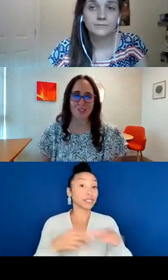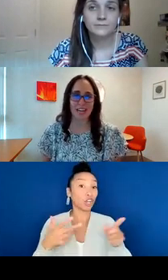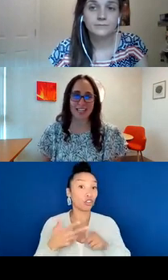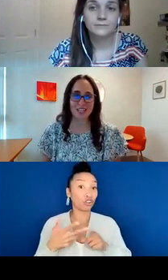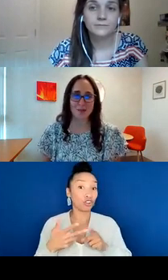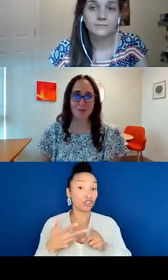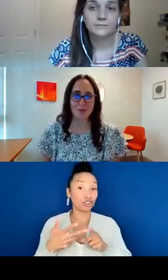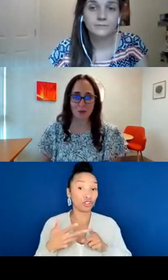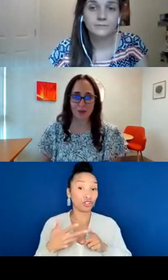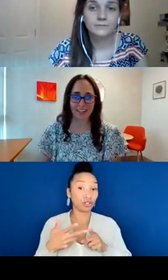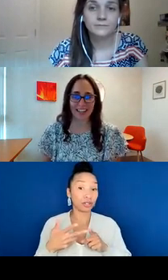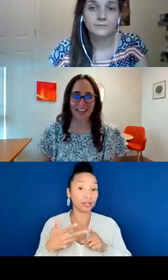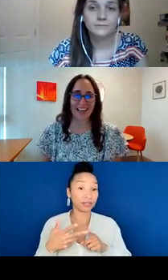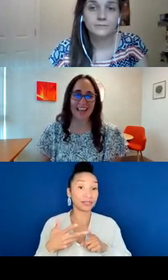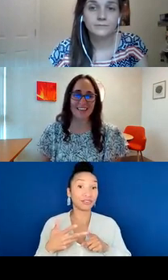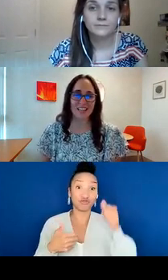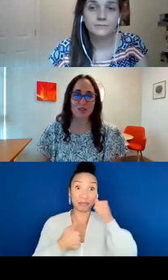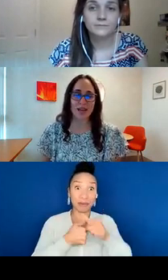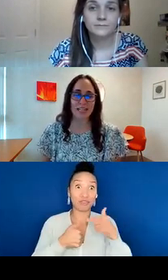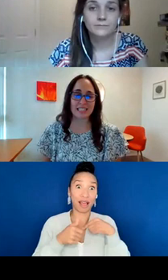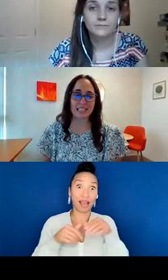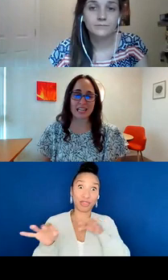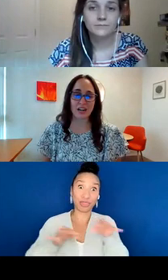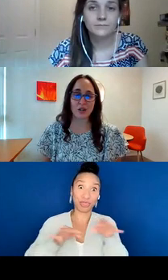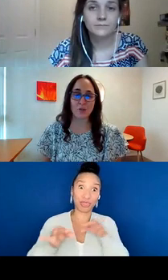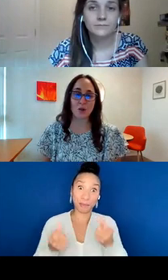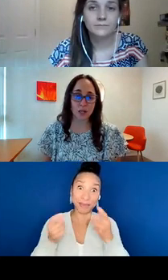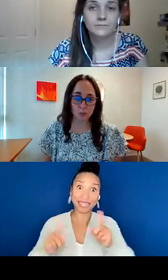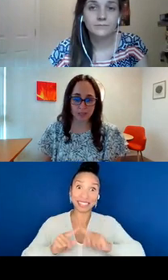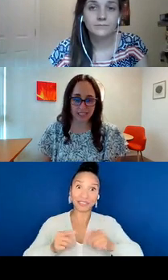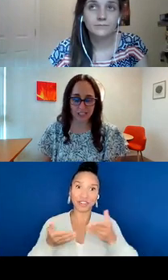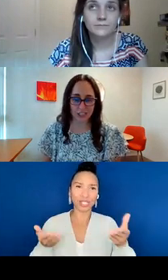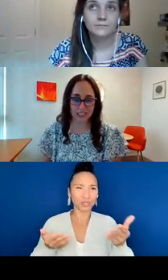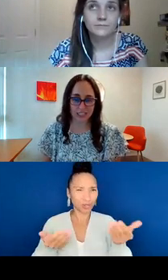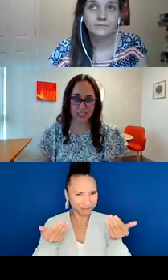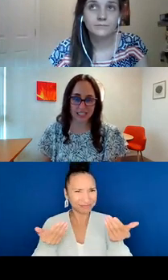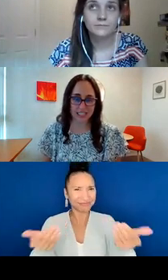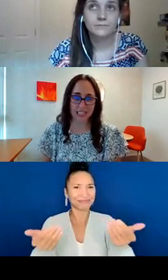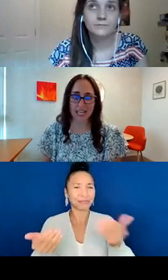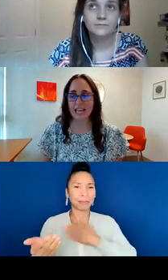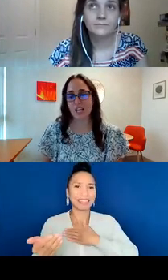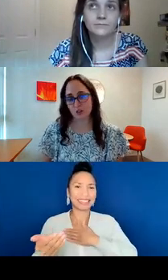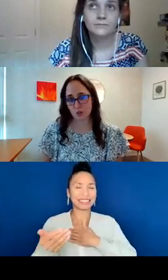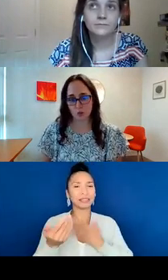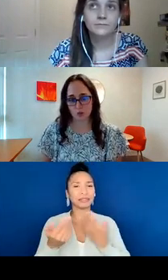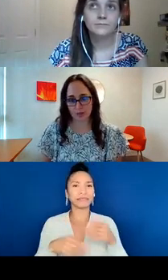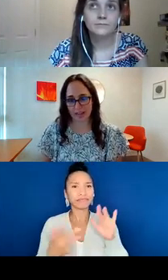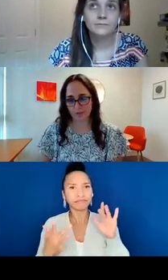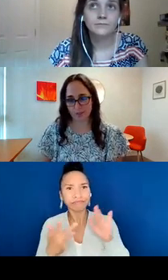that I was chatting about before and that you access our one-on-one technical assistance and other tools we